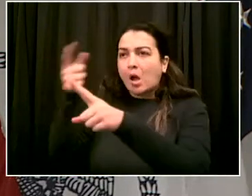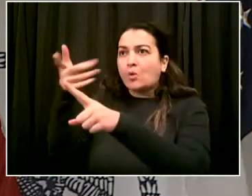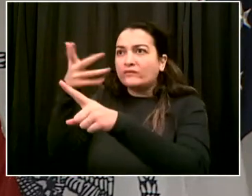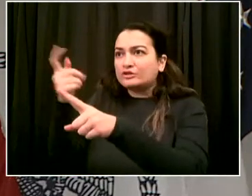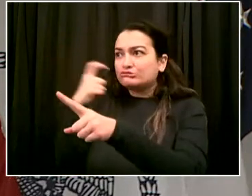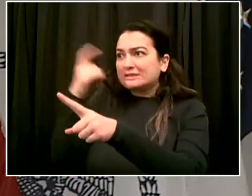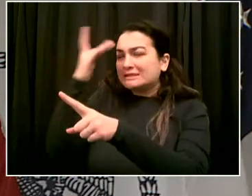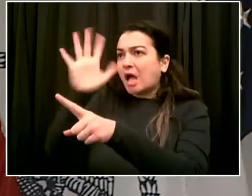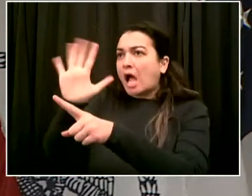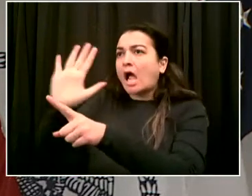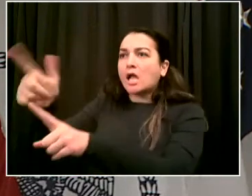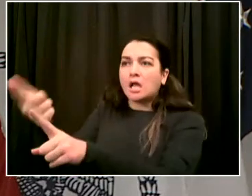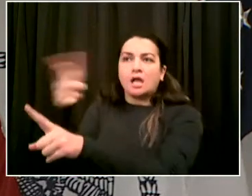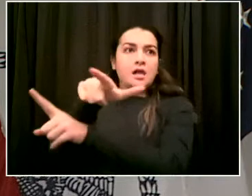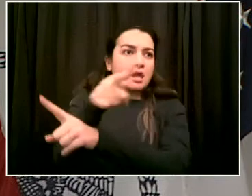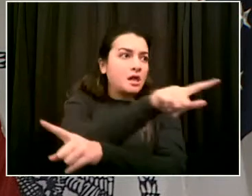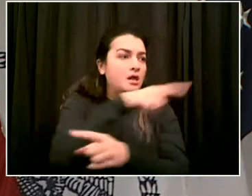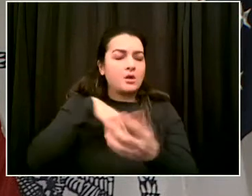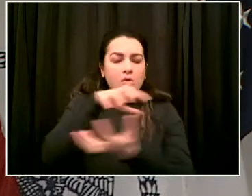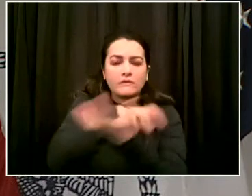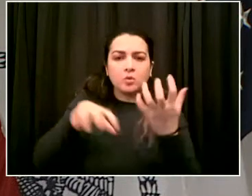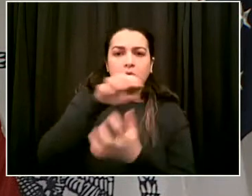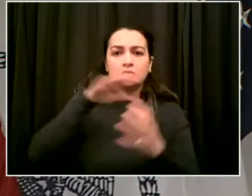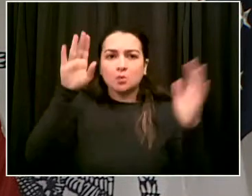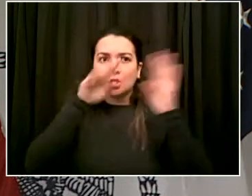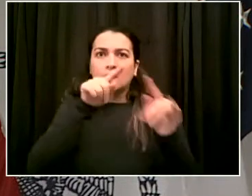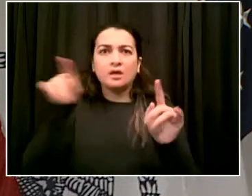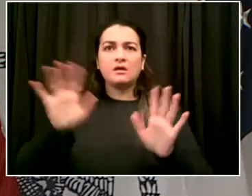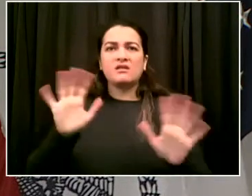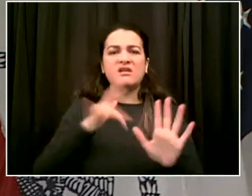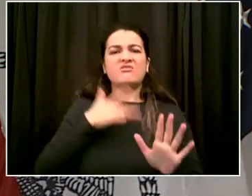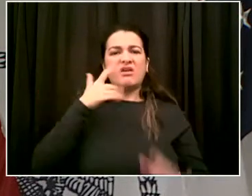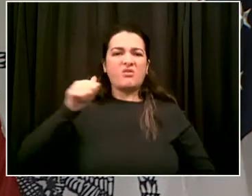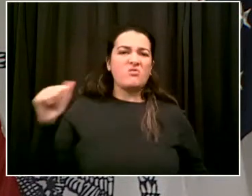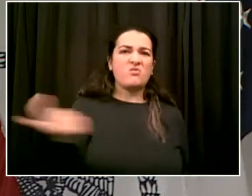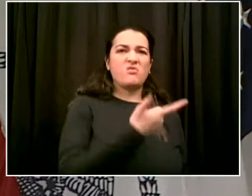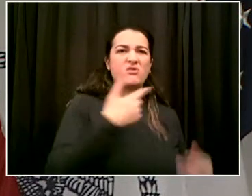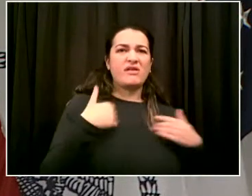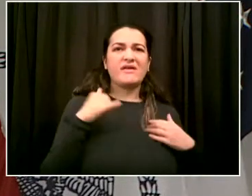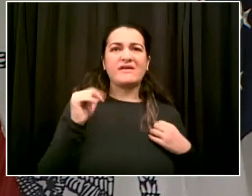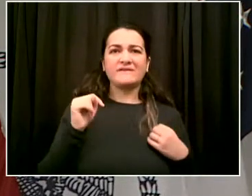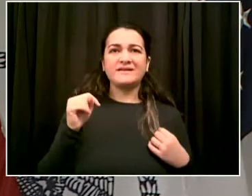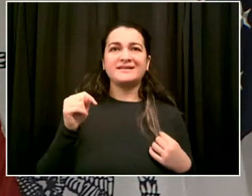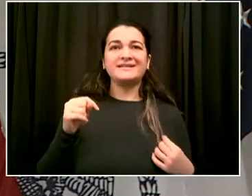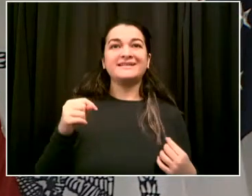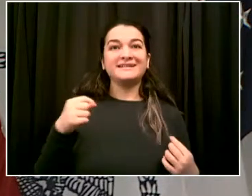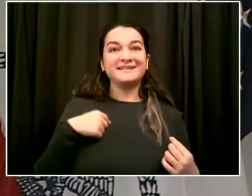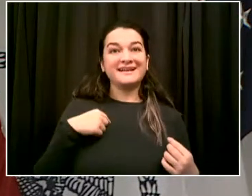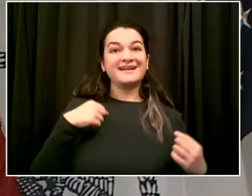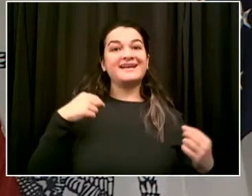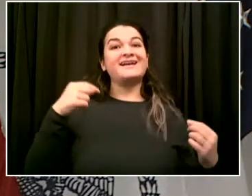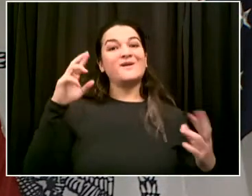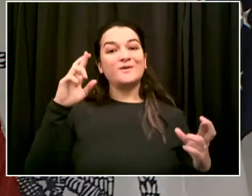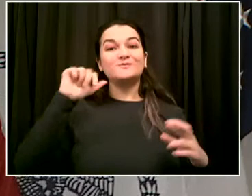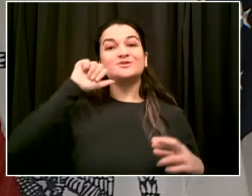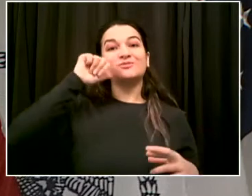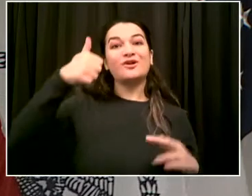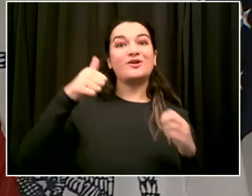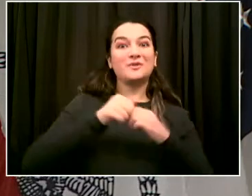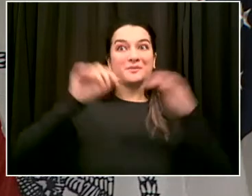HOPEFUL AS EARLY AS TOMORROW WE WILL START TO SEE CHANGES IN HOW THE VACCINE IS DISTRIBUTED NATIONALLY THAT WILL ALLOW US TO STAY ON PACE. BUUIT F F WE KNEW